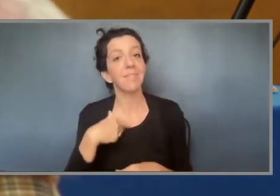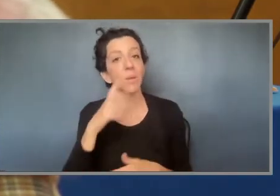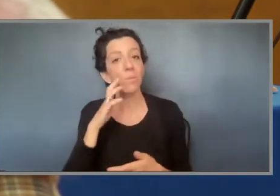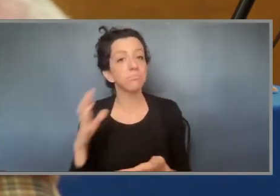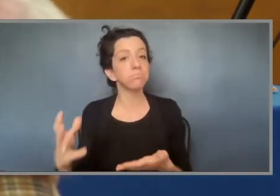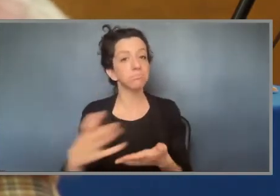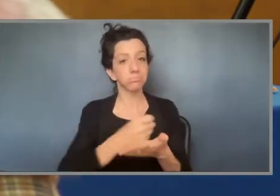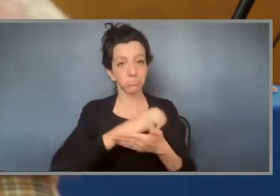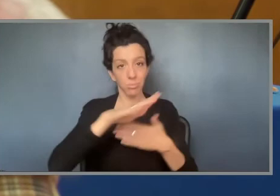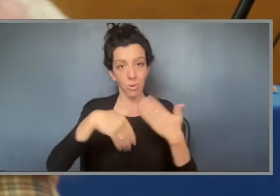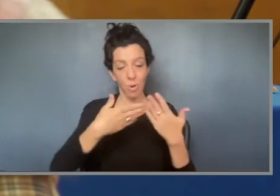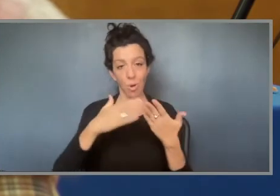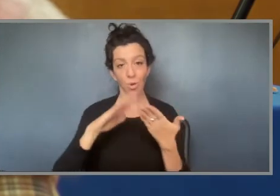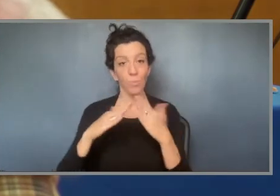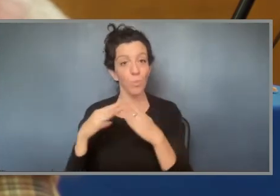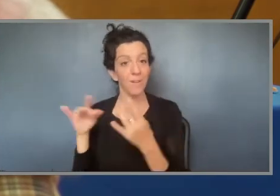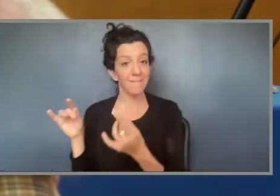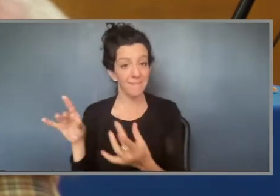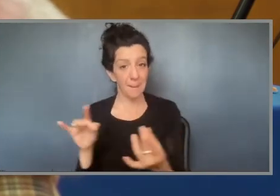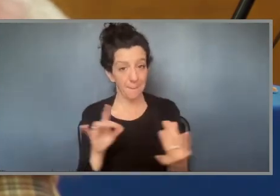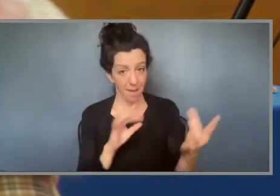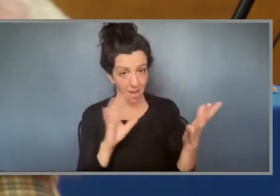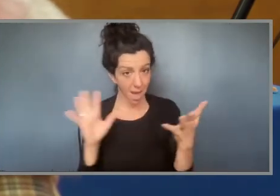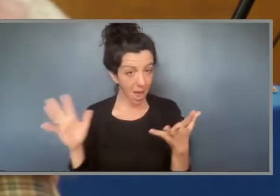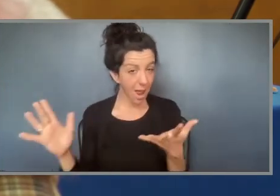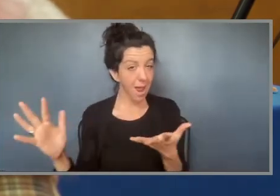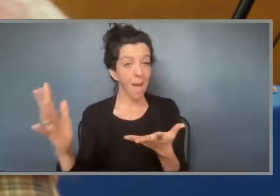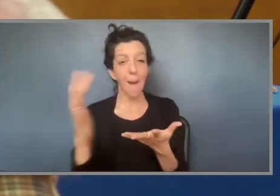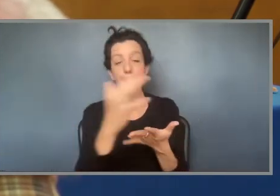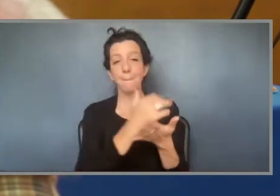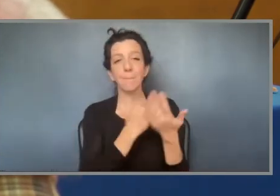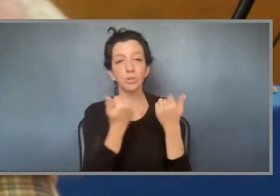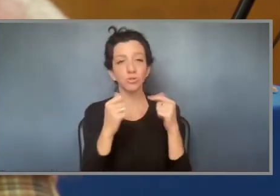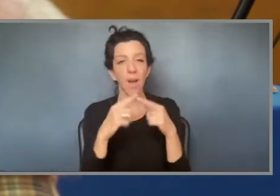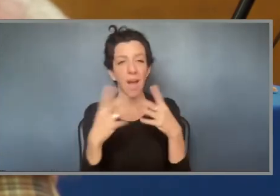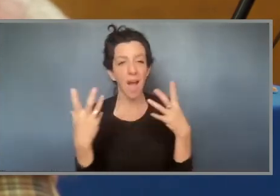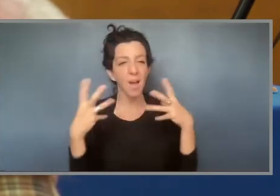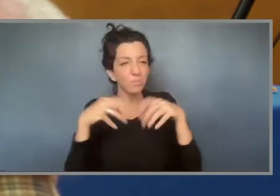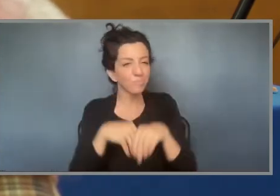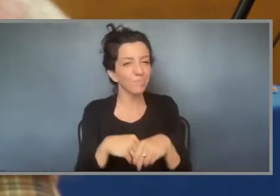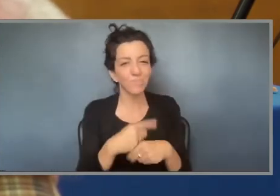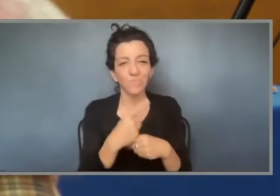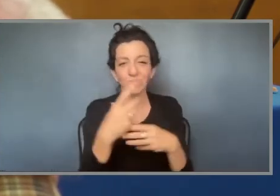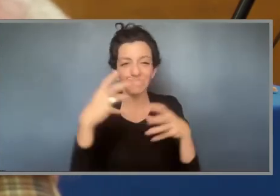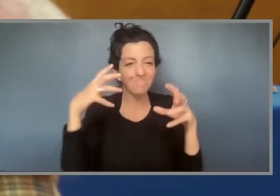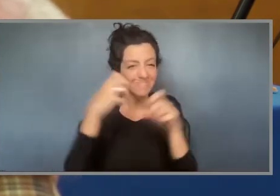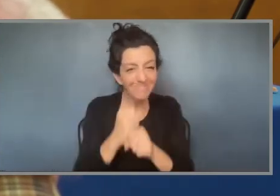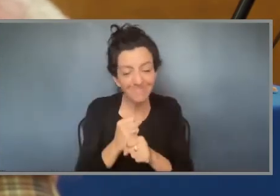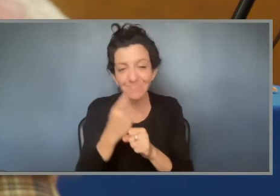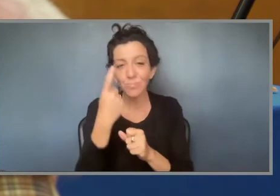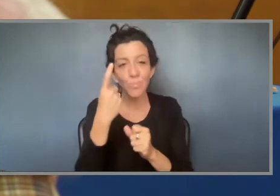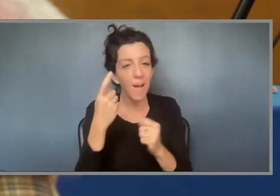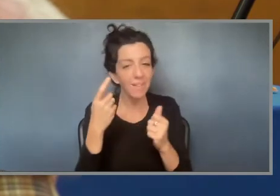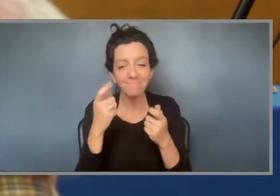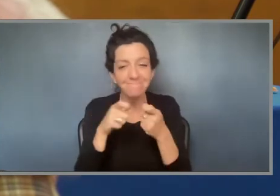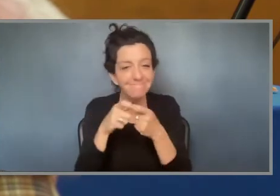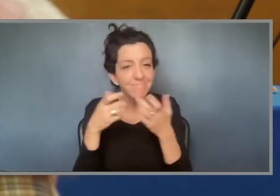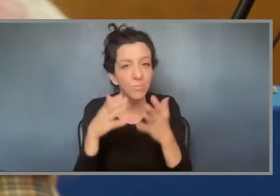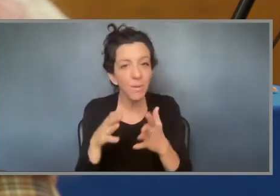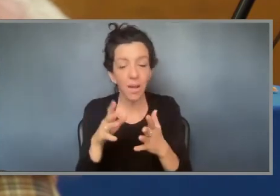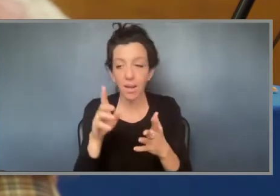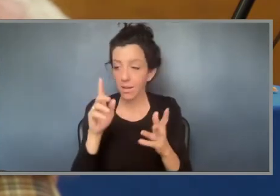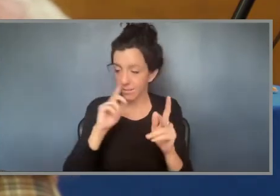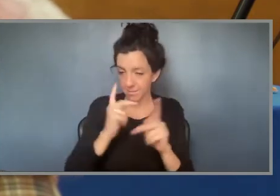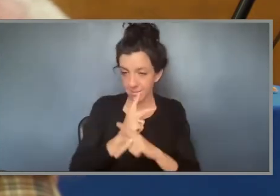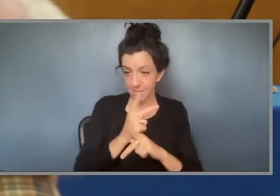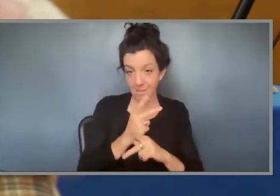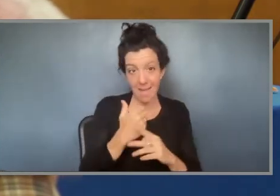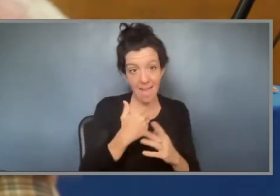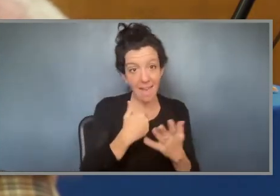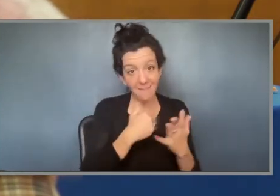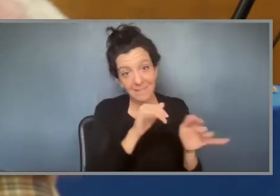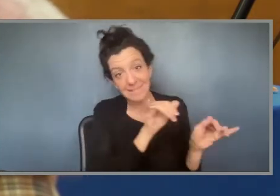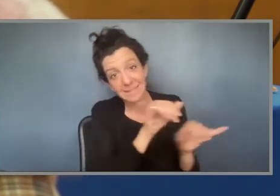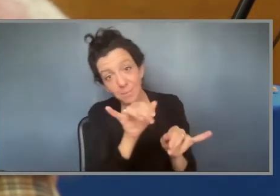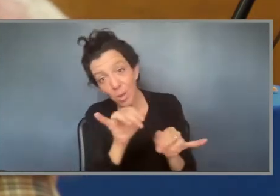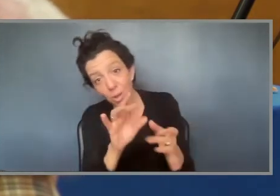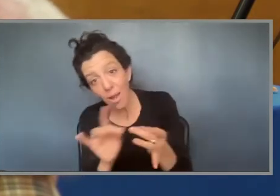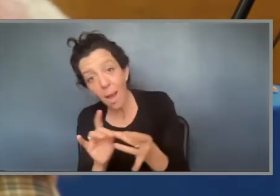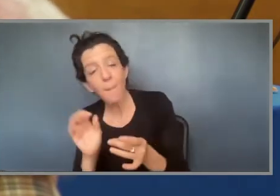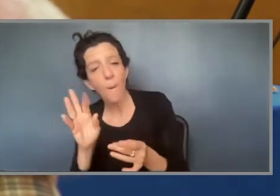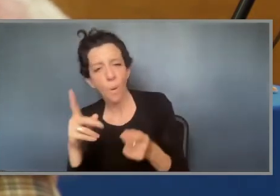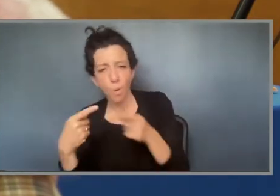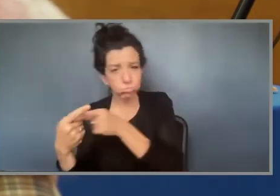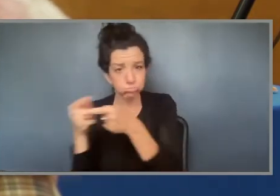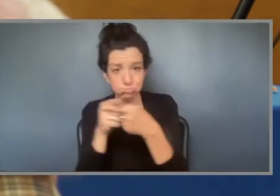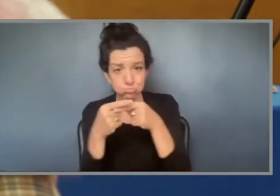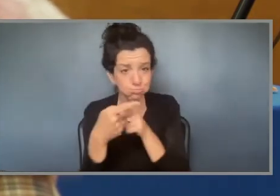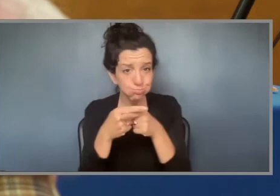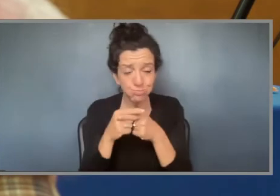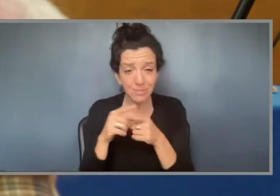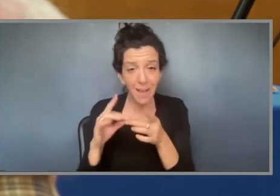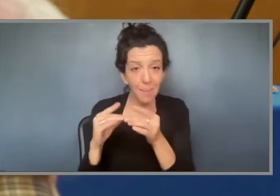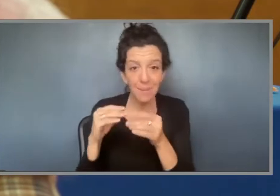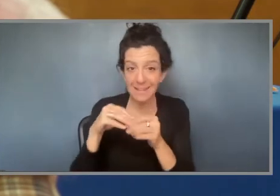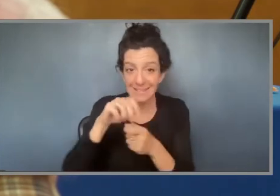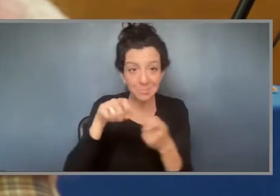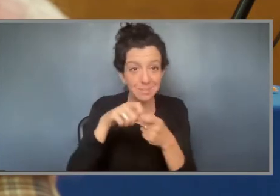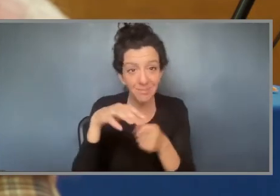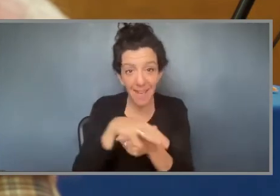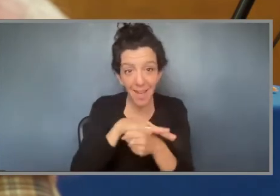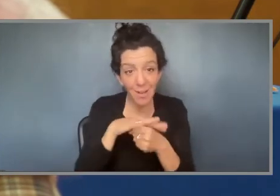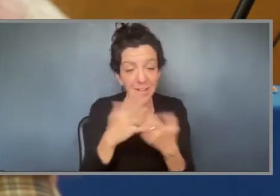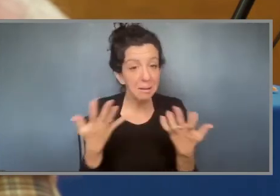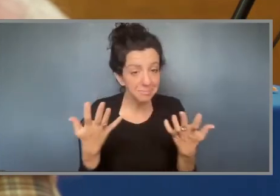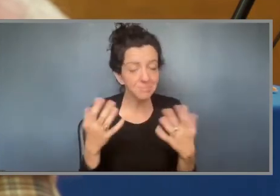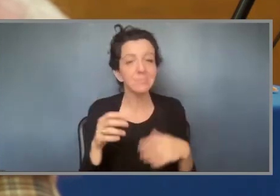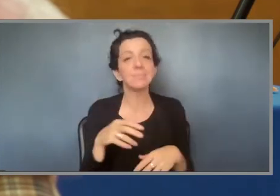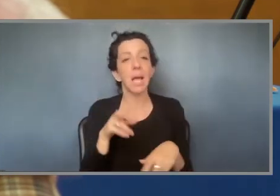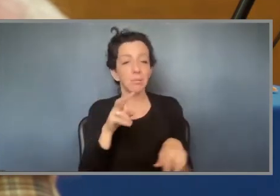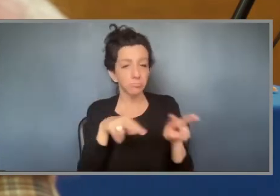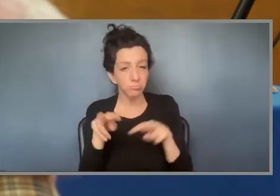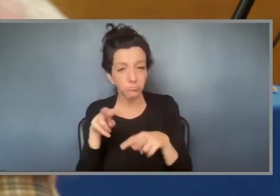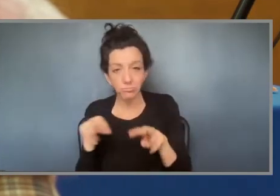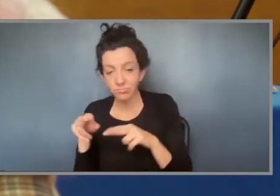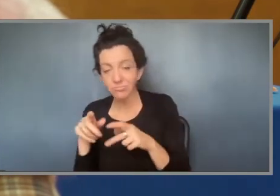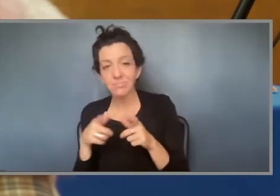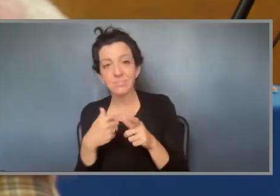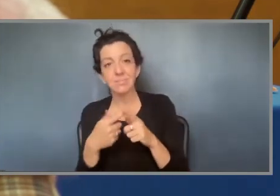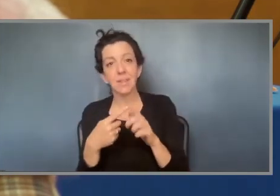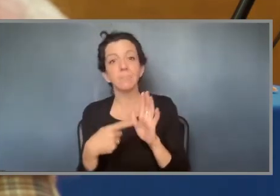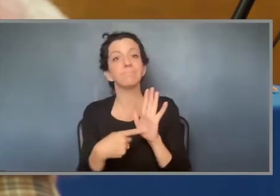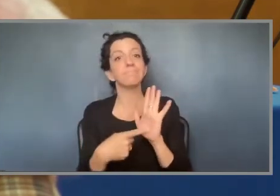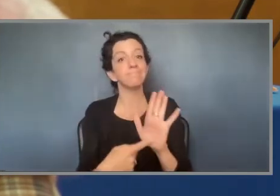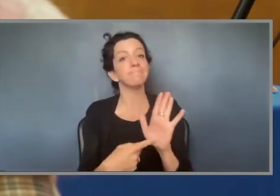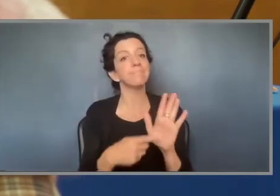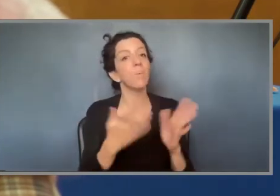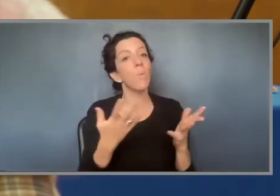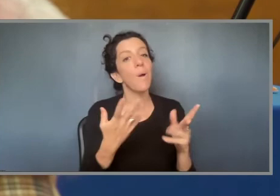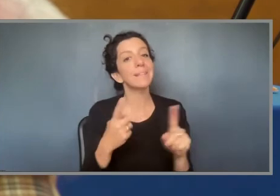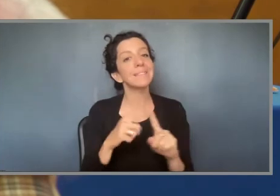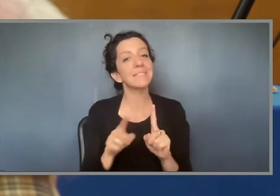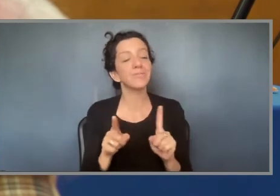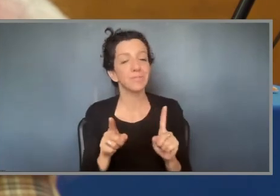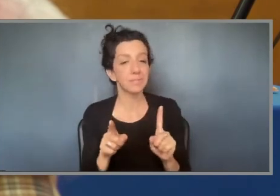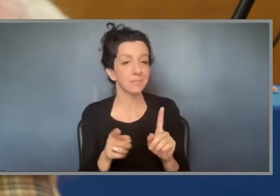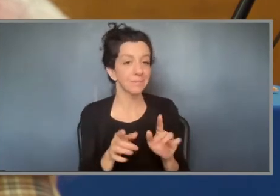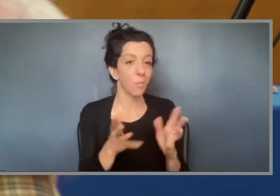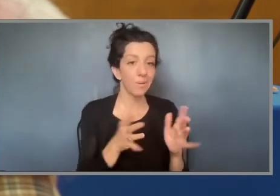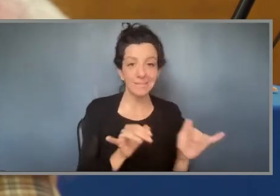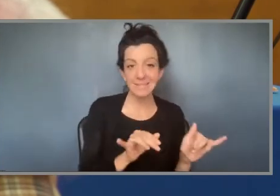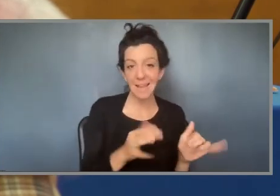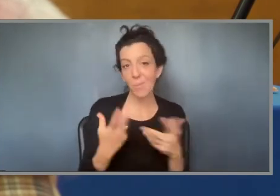Studio: What I will do is, I will take all the Community input that we have received try to consolidate it in some way to